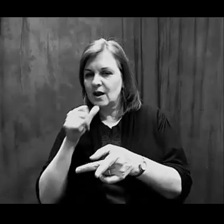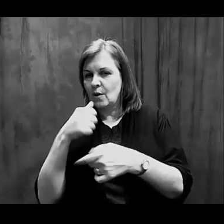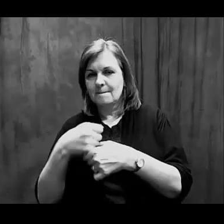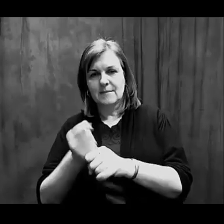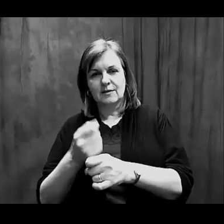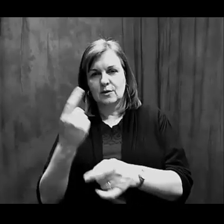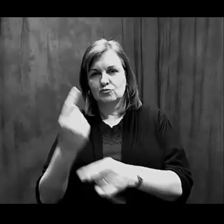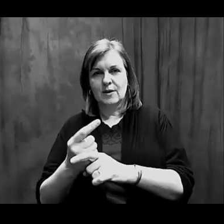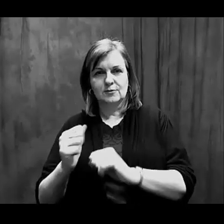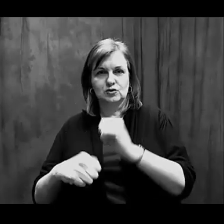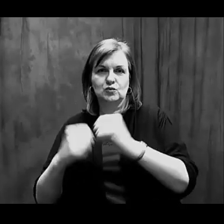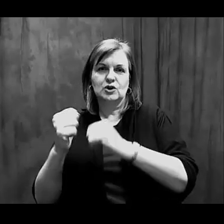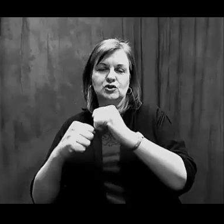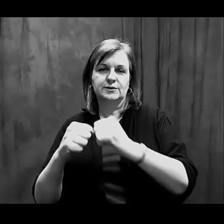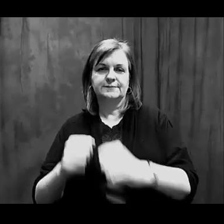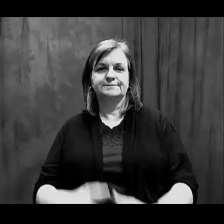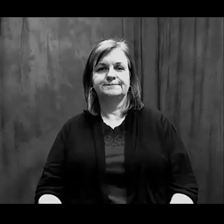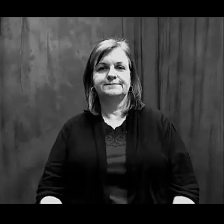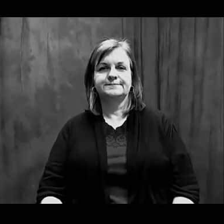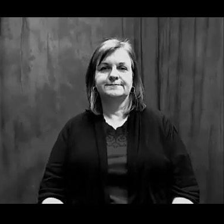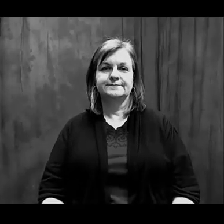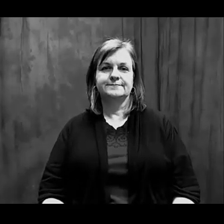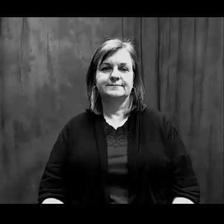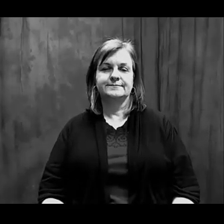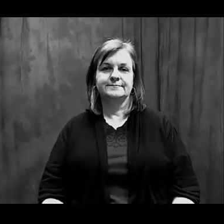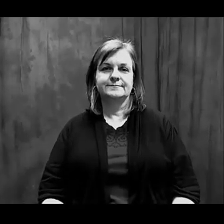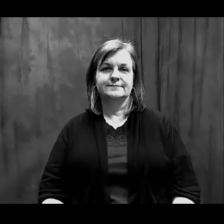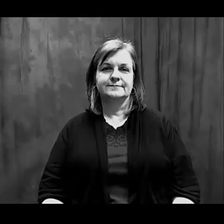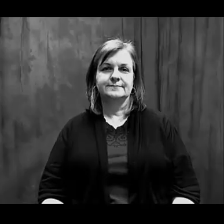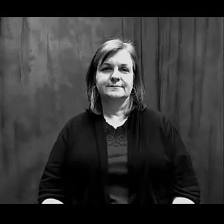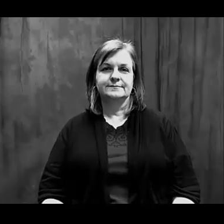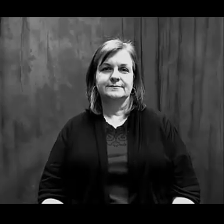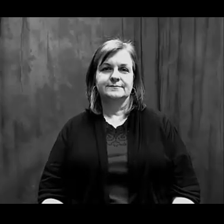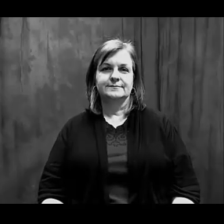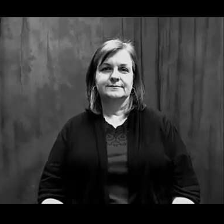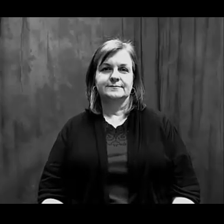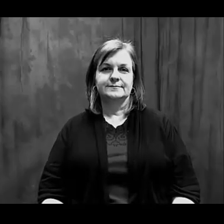wouldn't form the proper structures